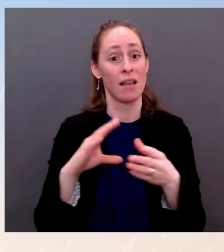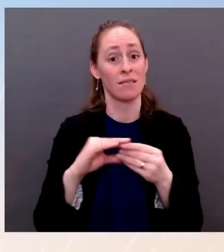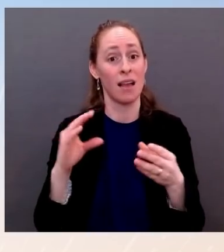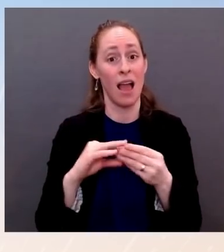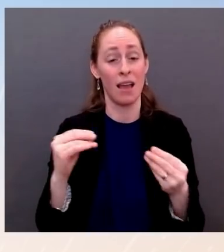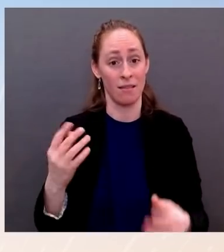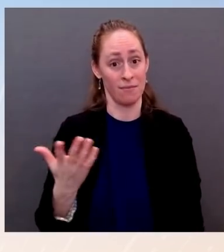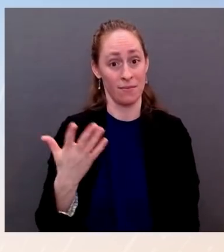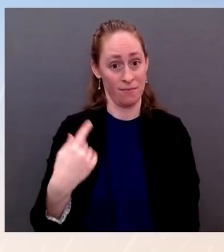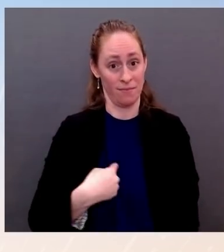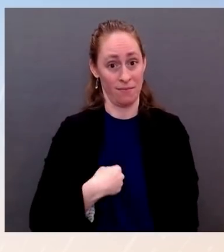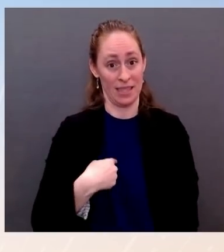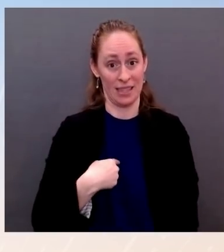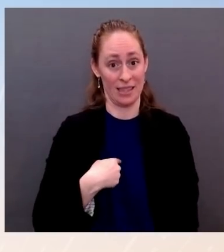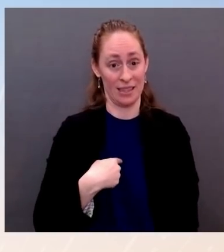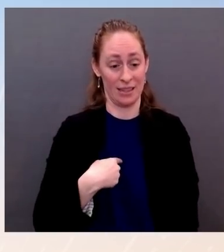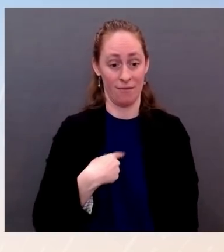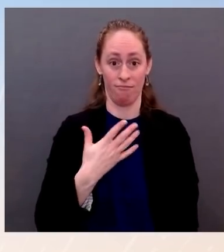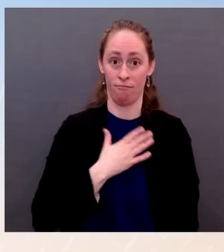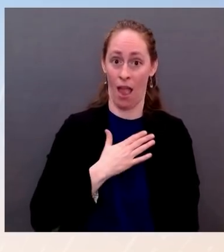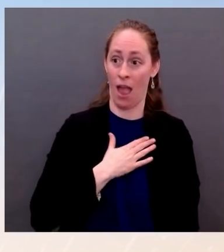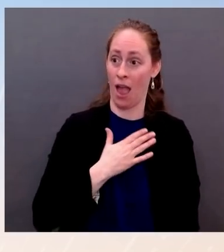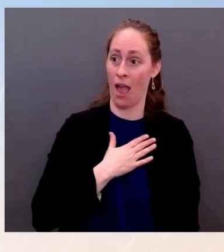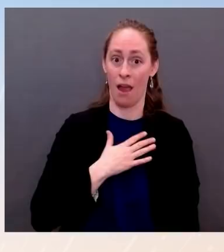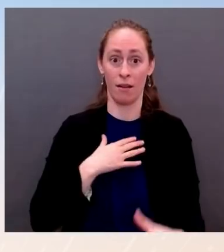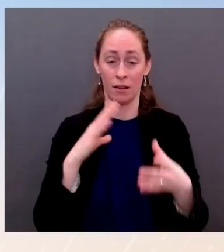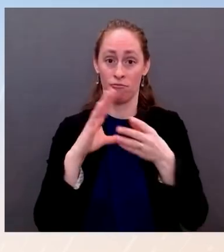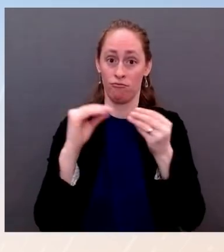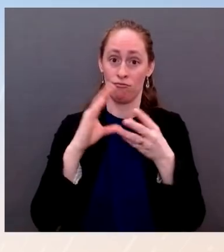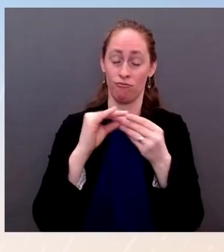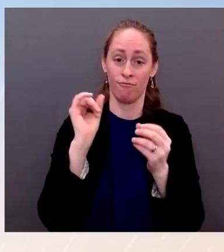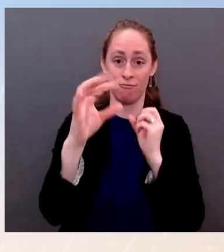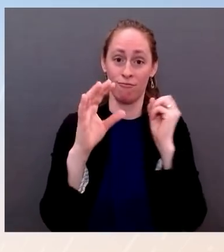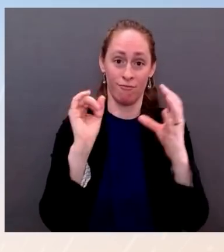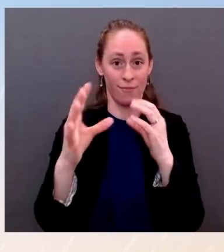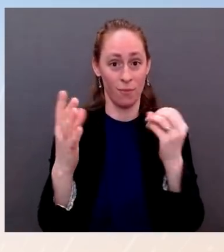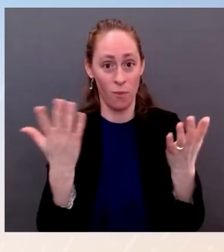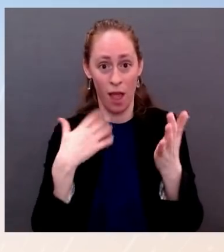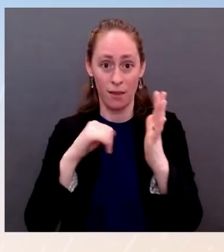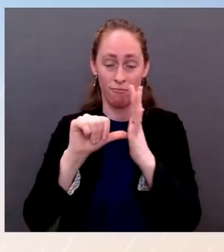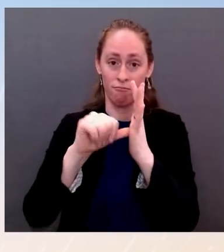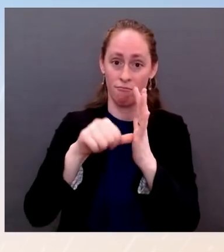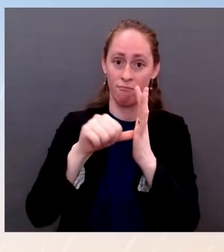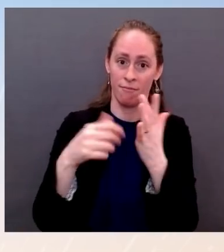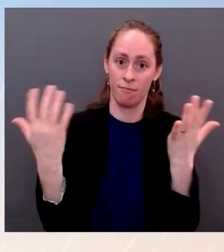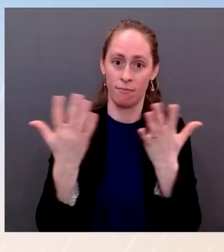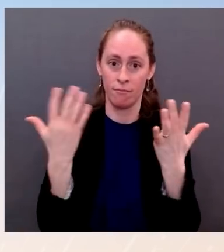where any day now a military action could be taken. That was the formula I was using several days ago.